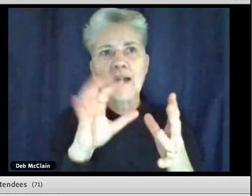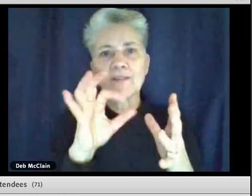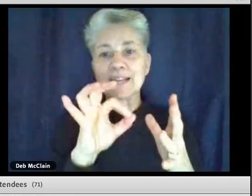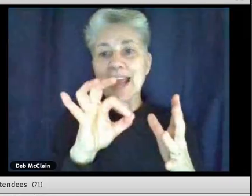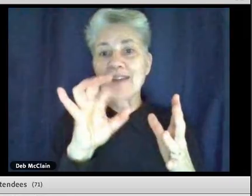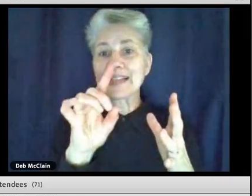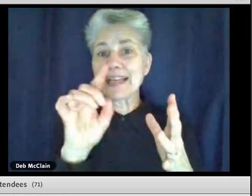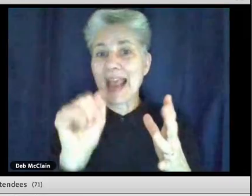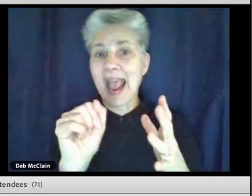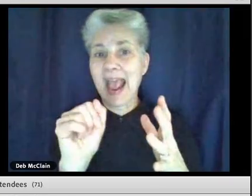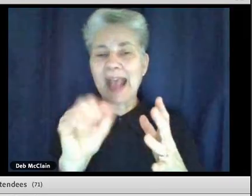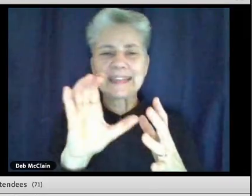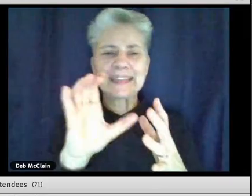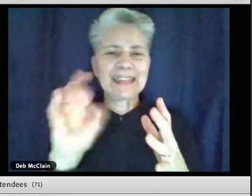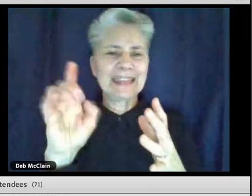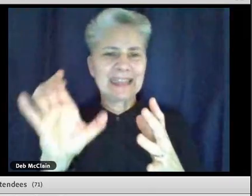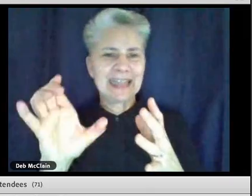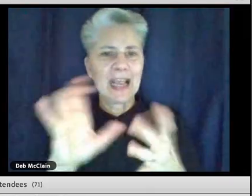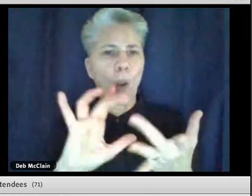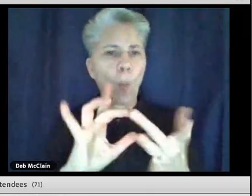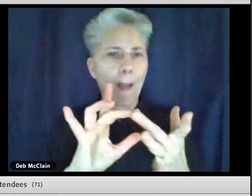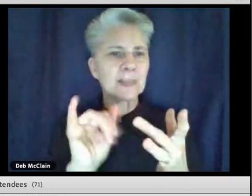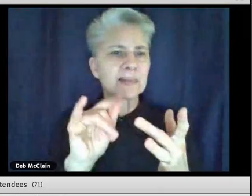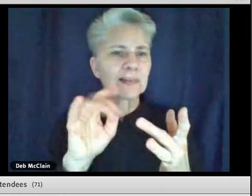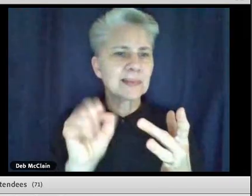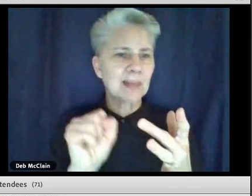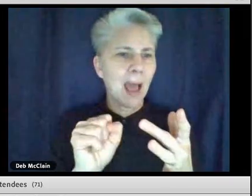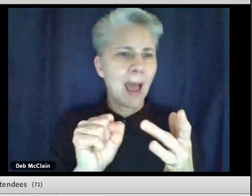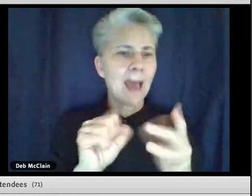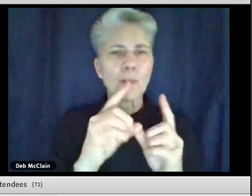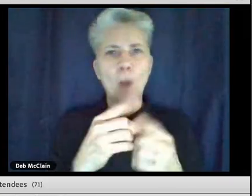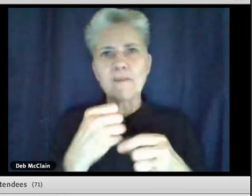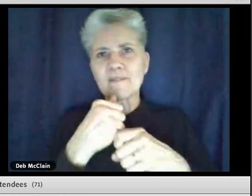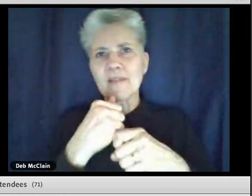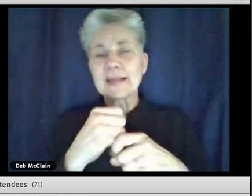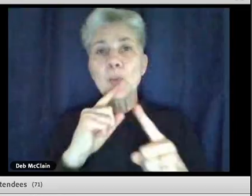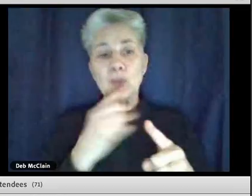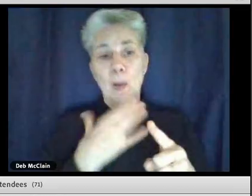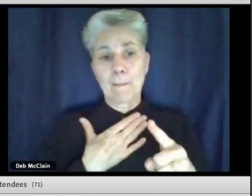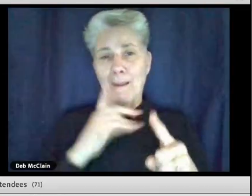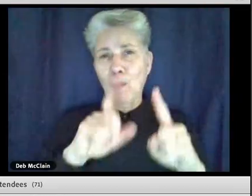CDC, Department of Defense, to answer all my little questions about food